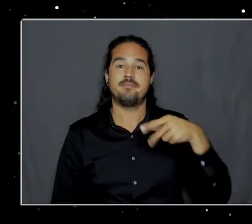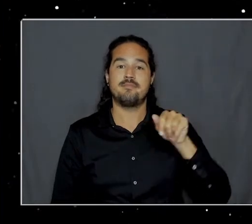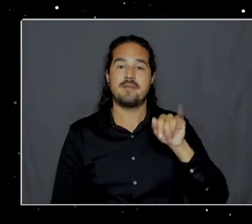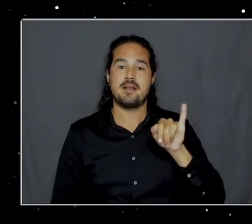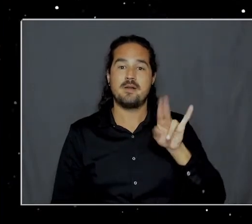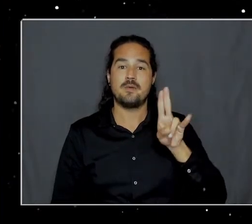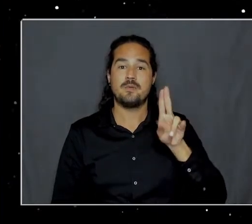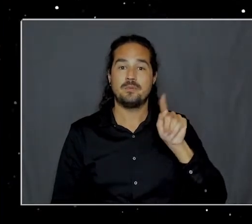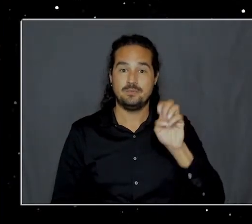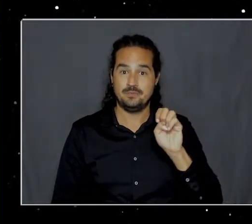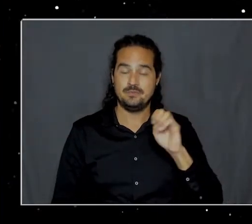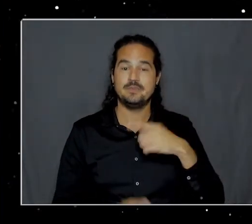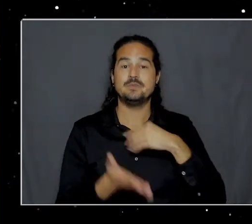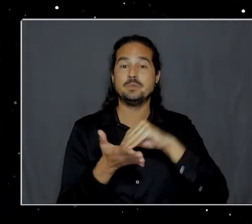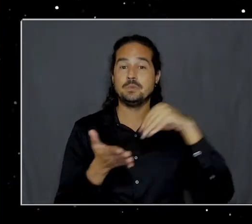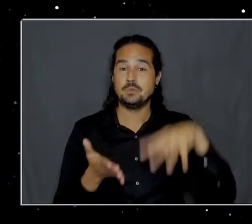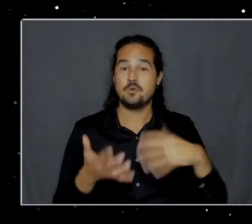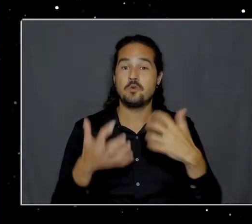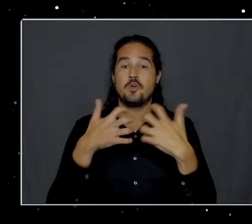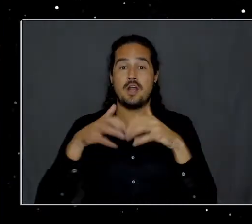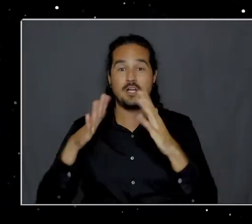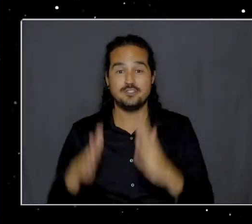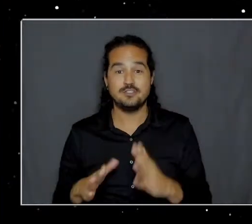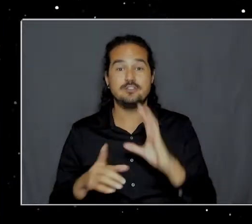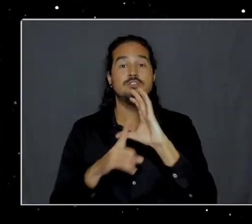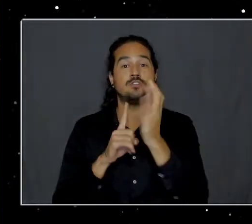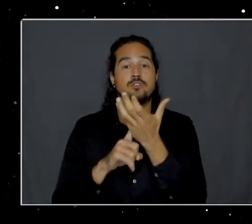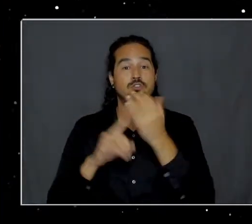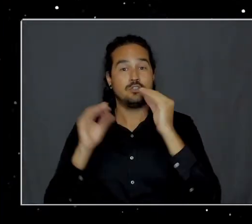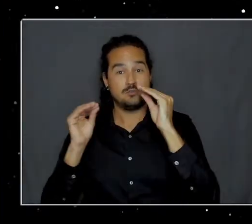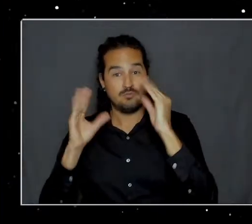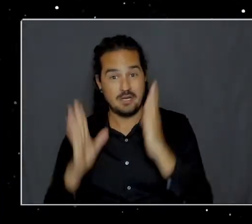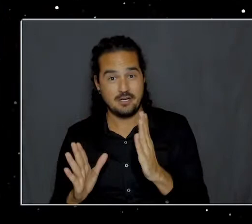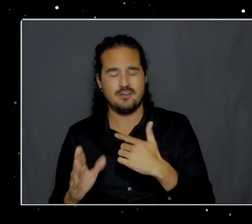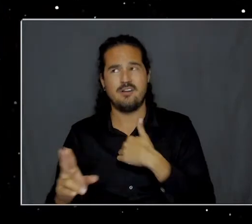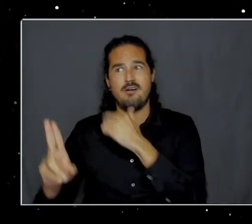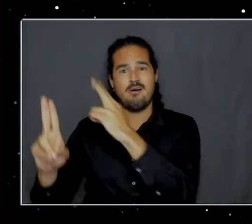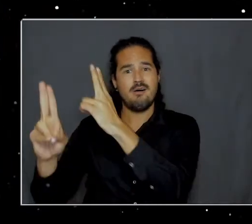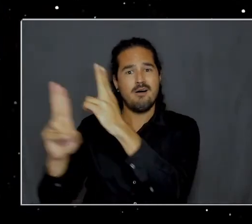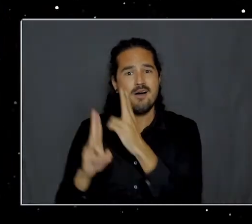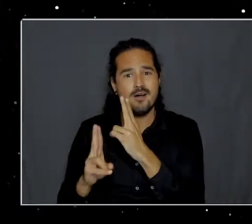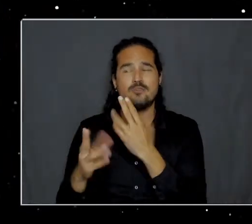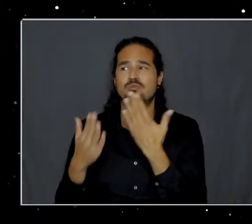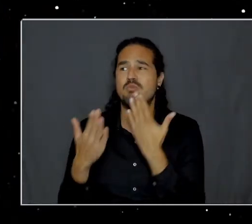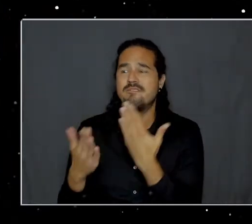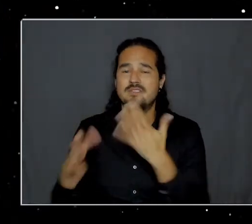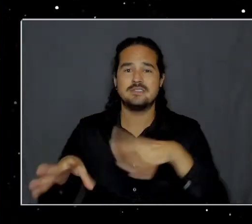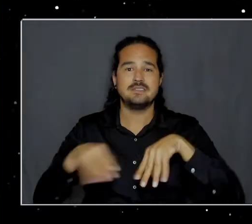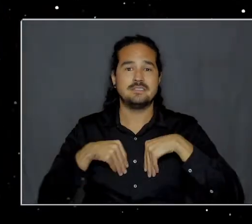I AM PAIUTE. I AM A STUDENT AND ORGANIZER AND